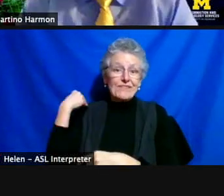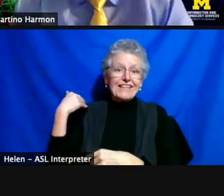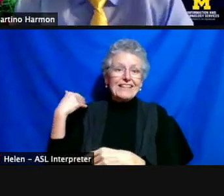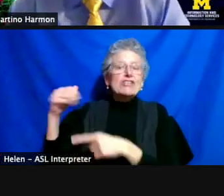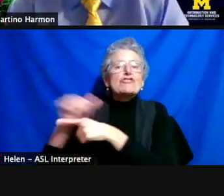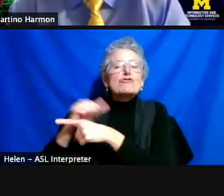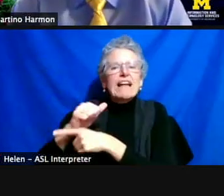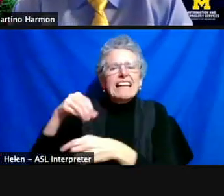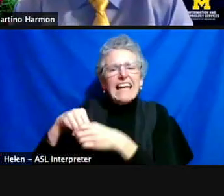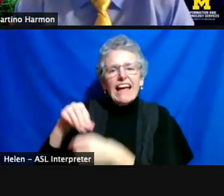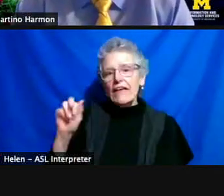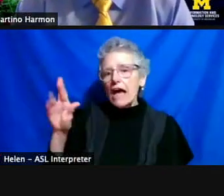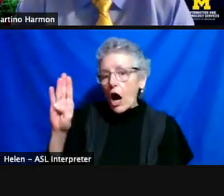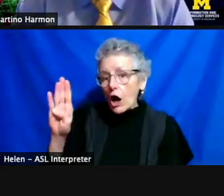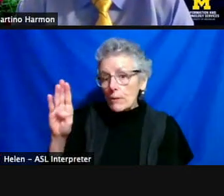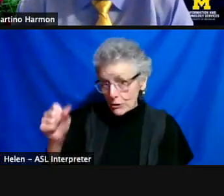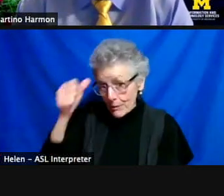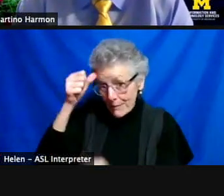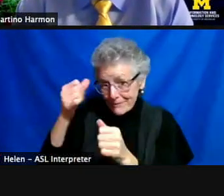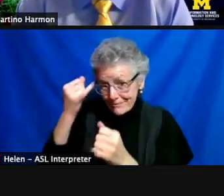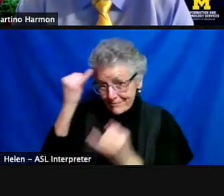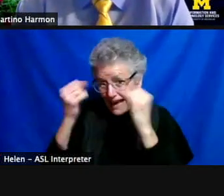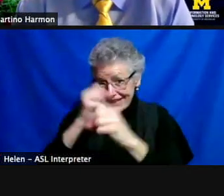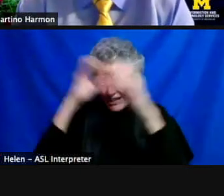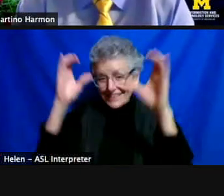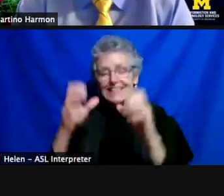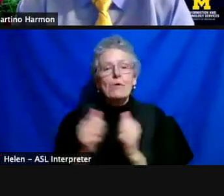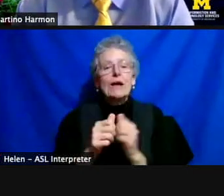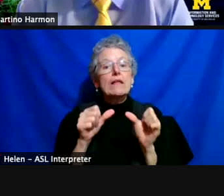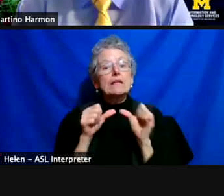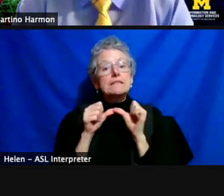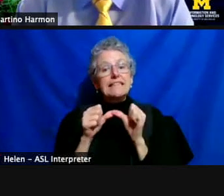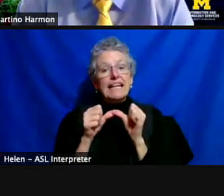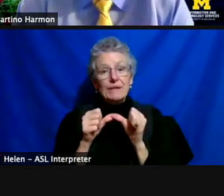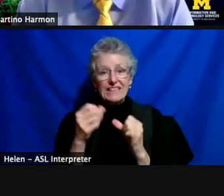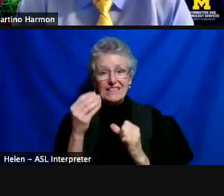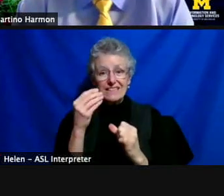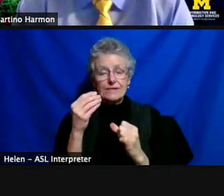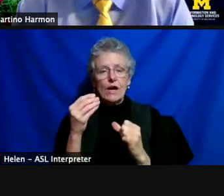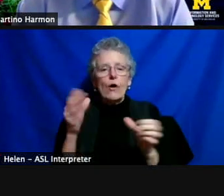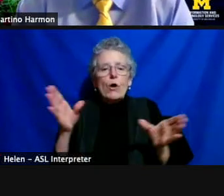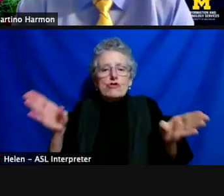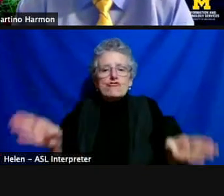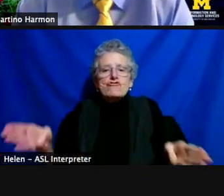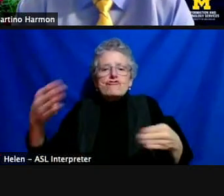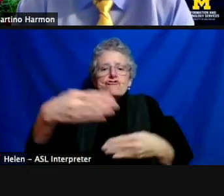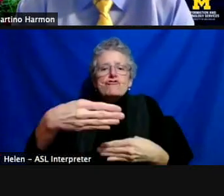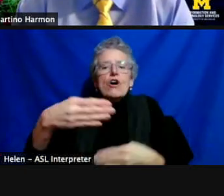you can kind of imagine what that is. With sustainability dining no longer uses trays, but I think you know you can be creative,